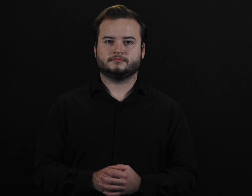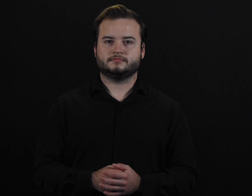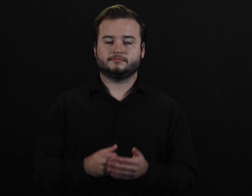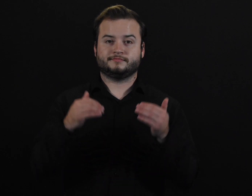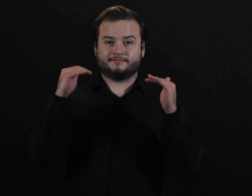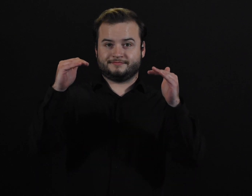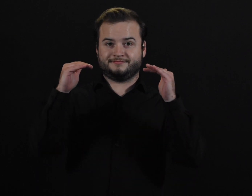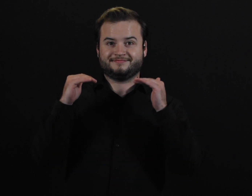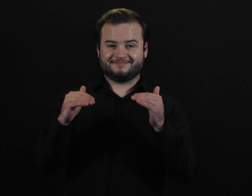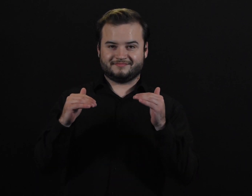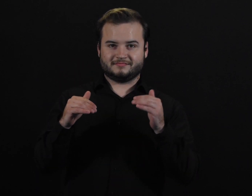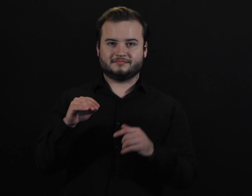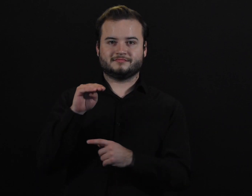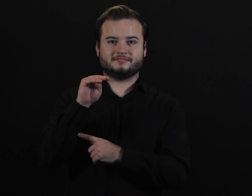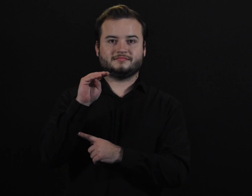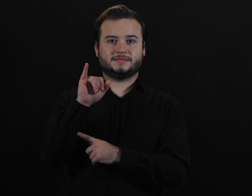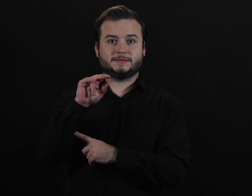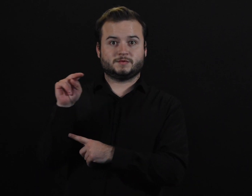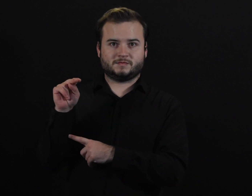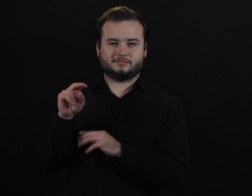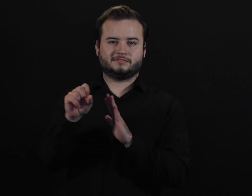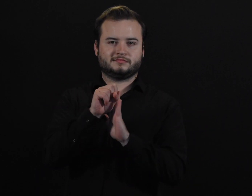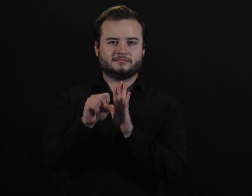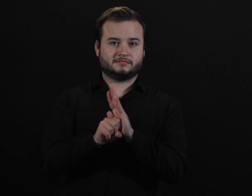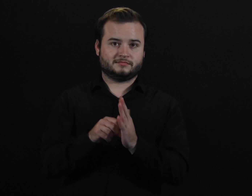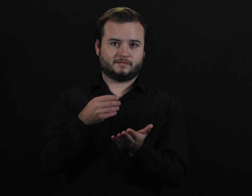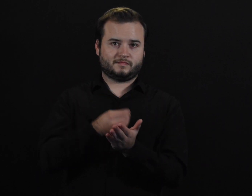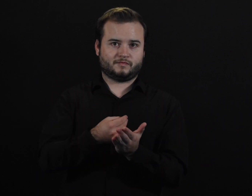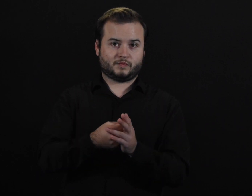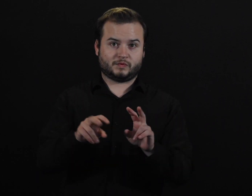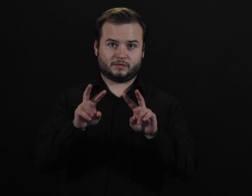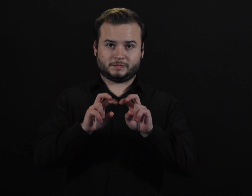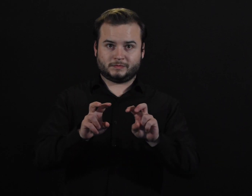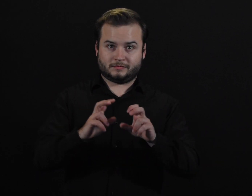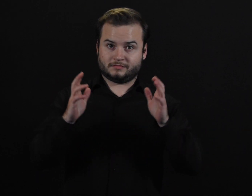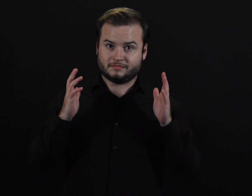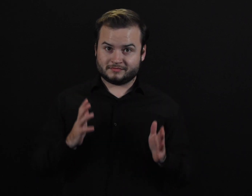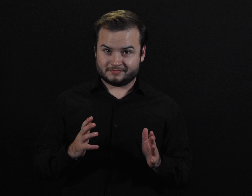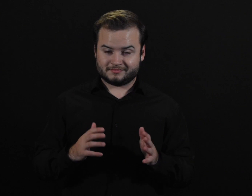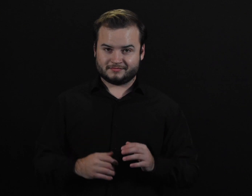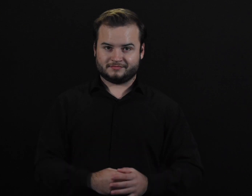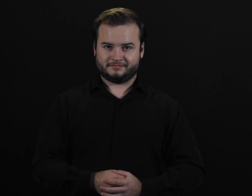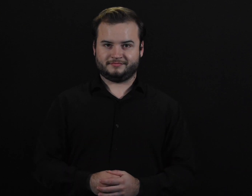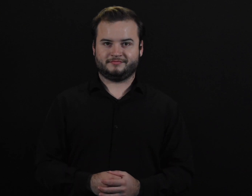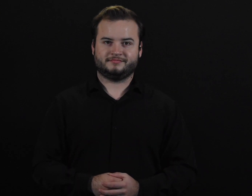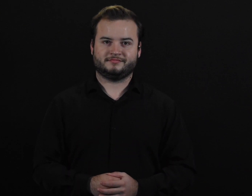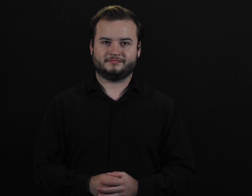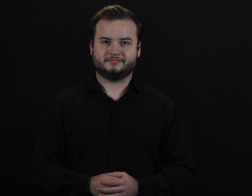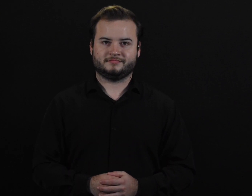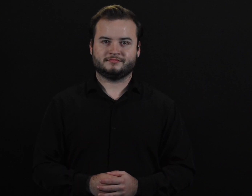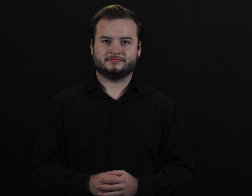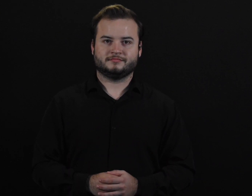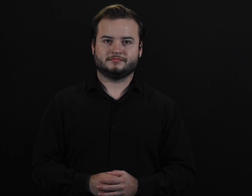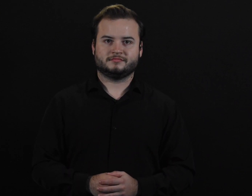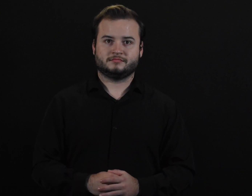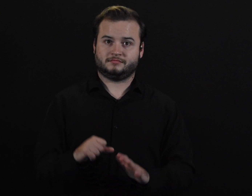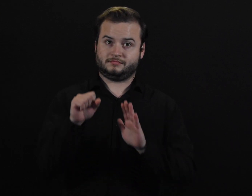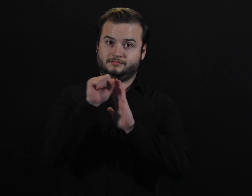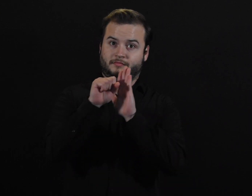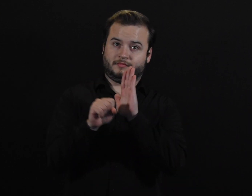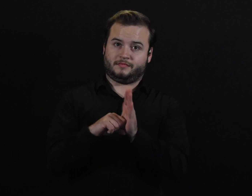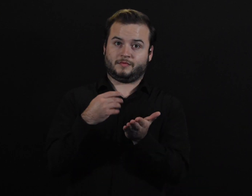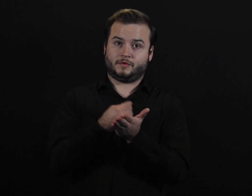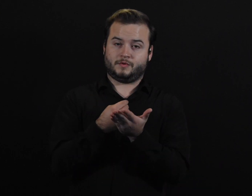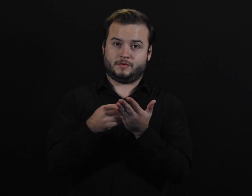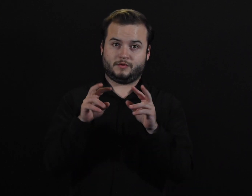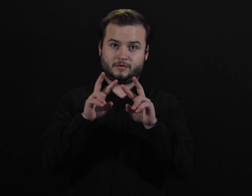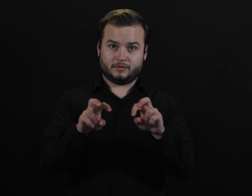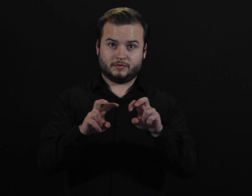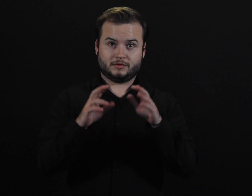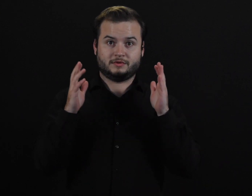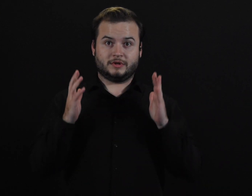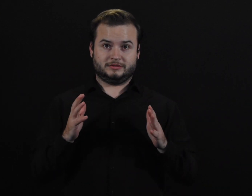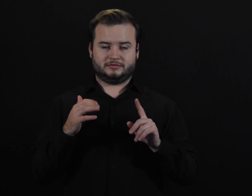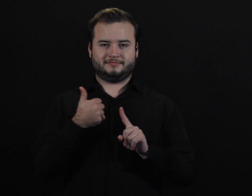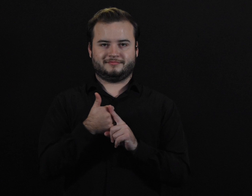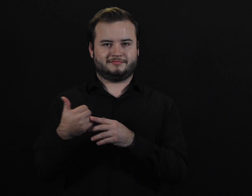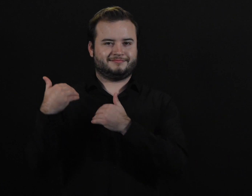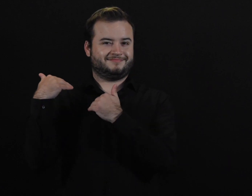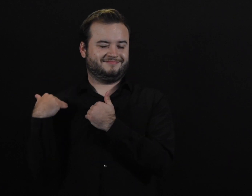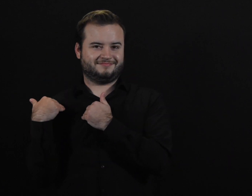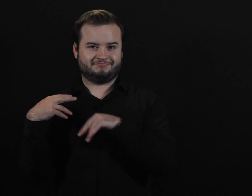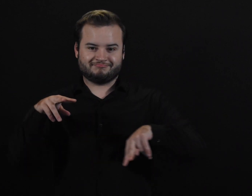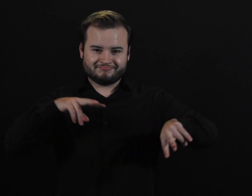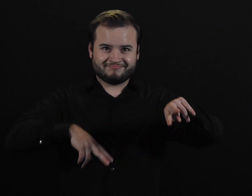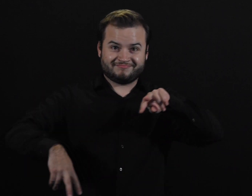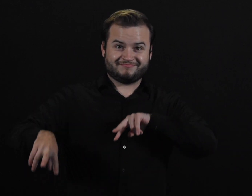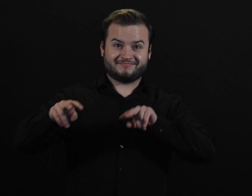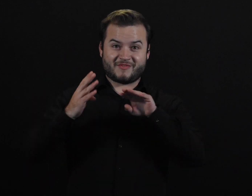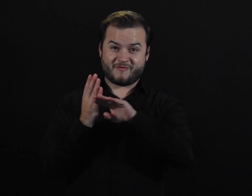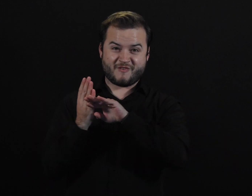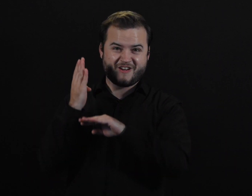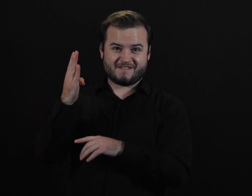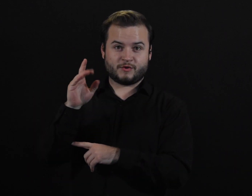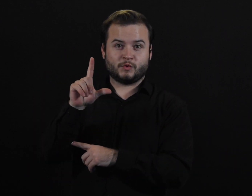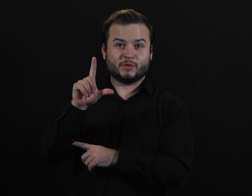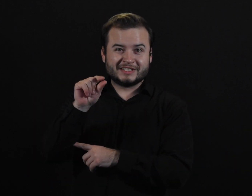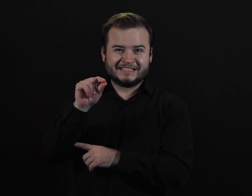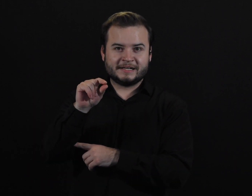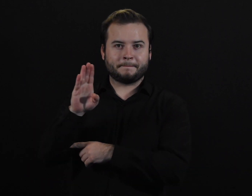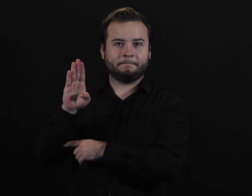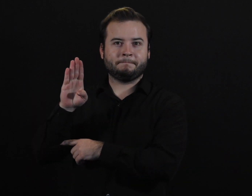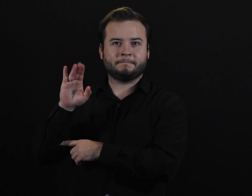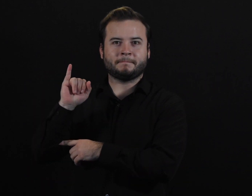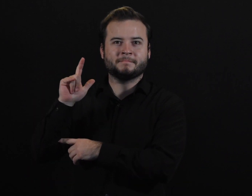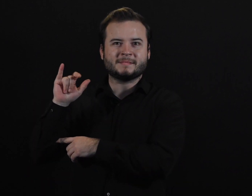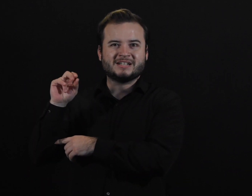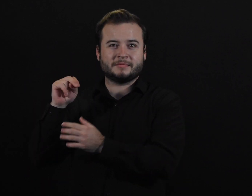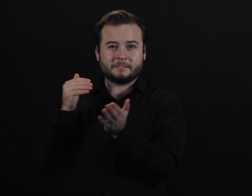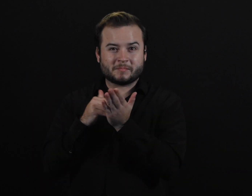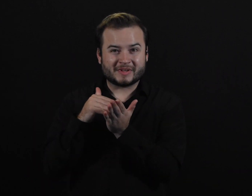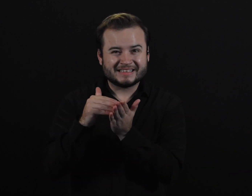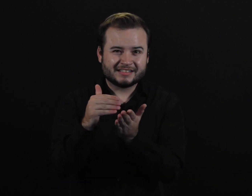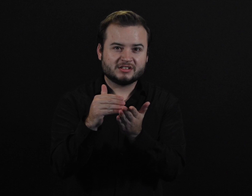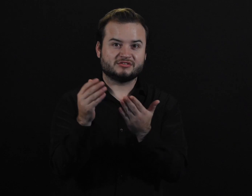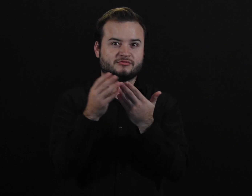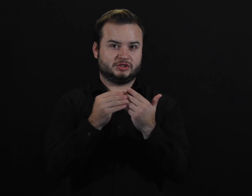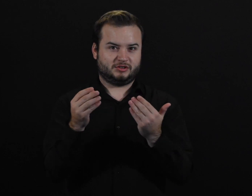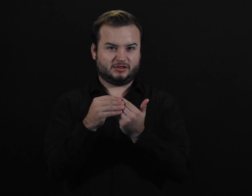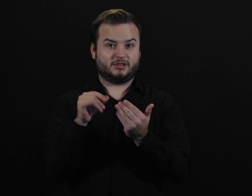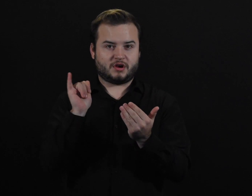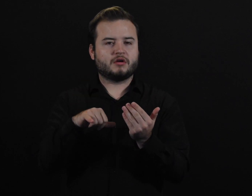MN State Auditor - The State Auditor is charged with overseeing more than $20 billion